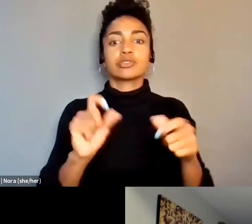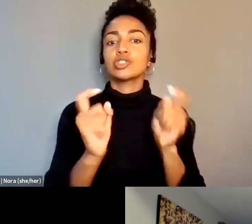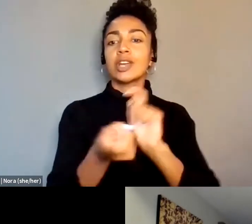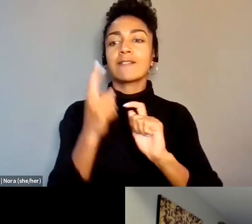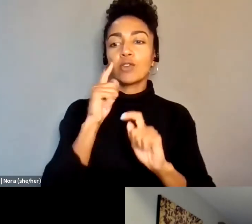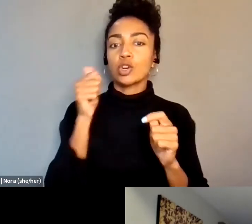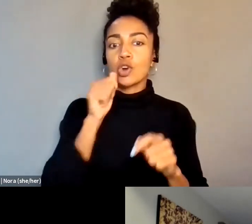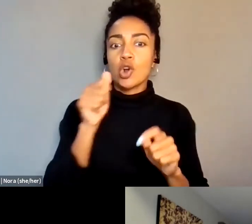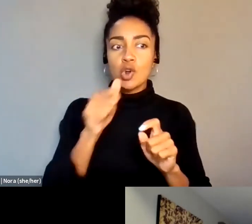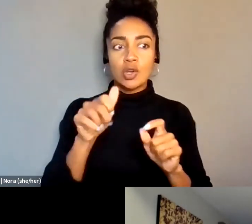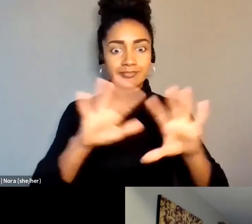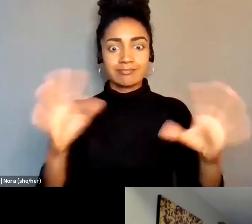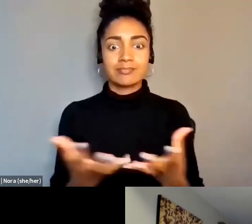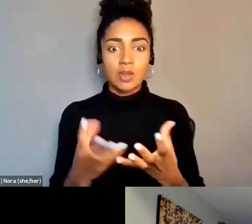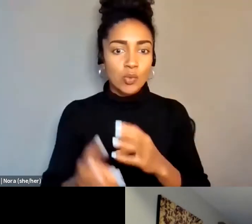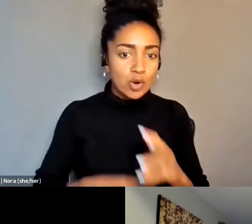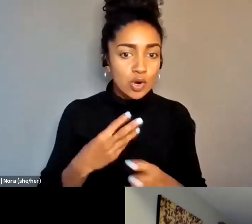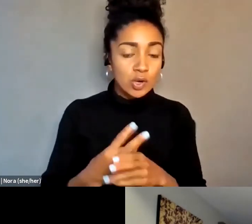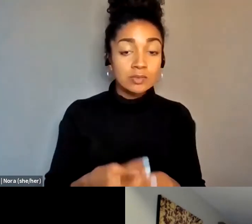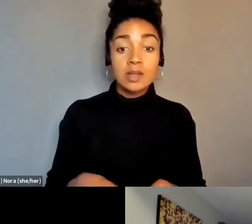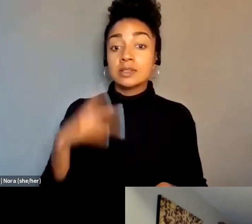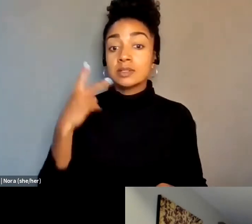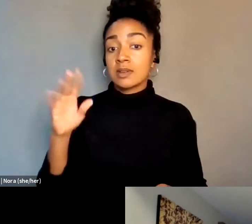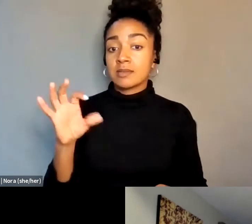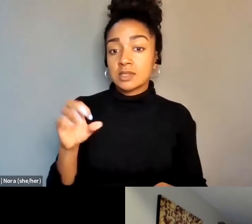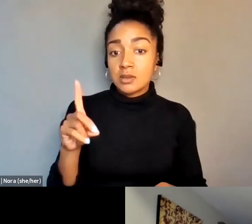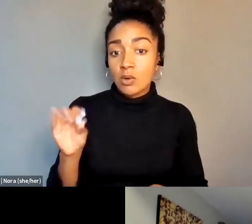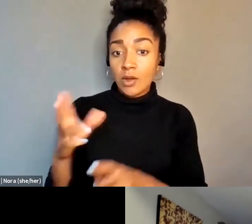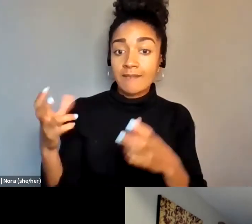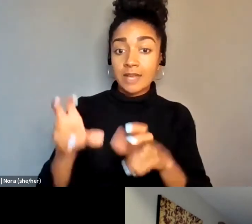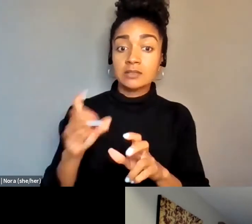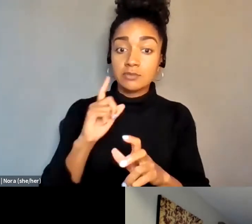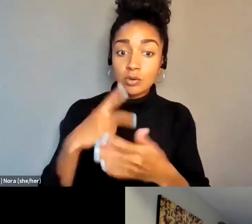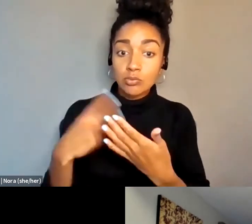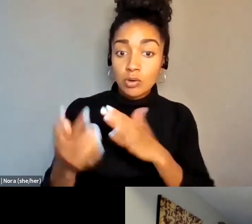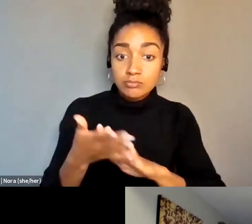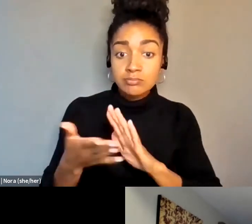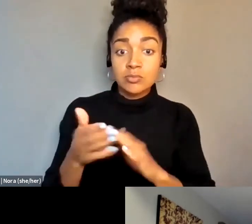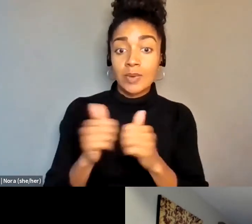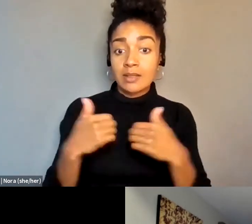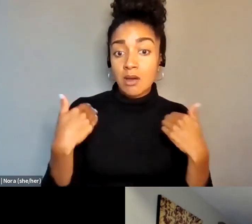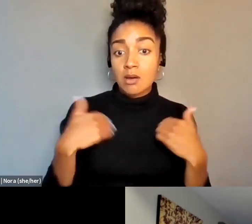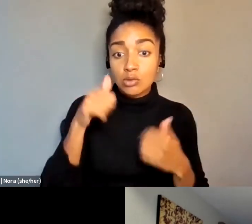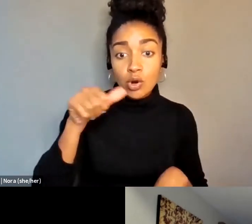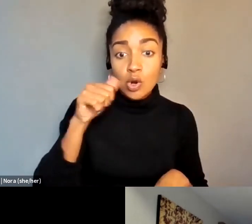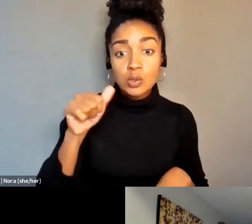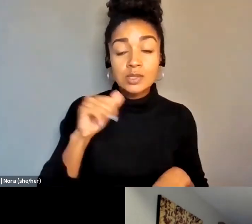gaining support for the new targets of 40 million